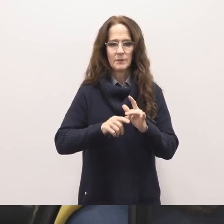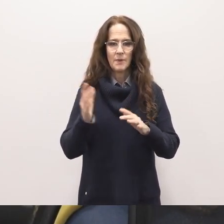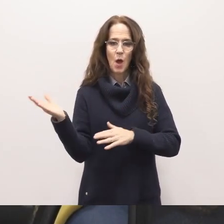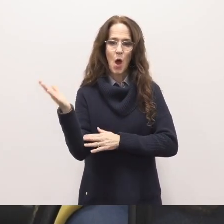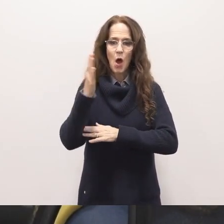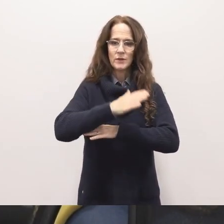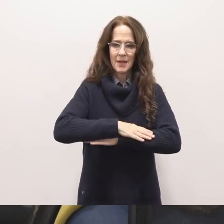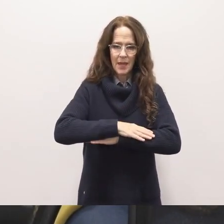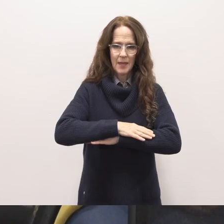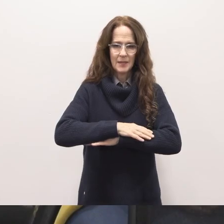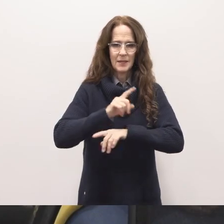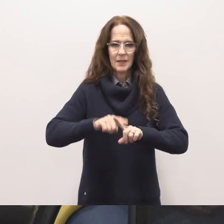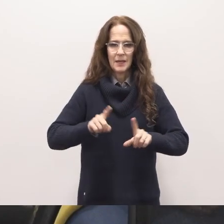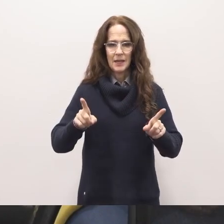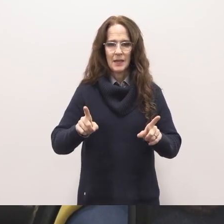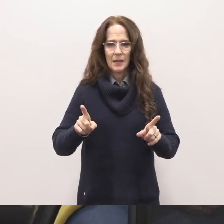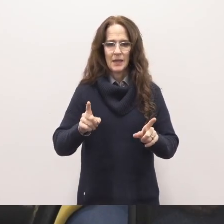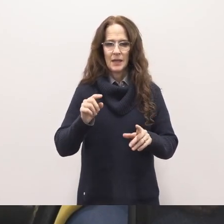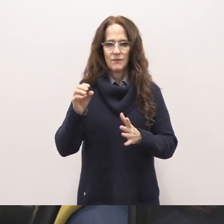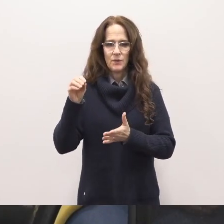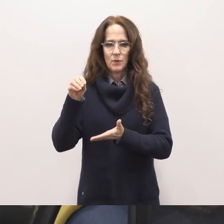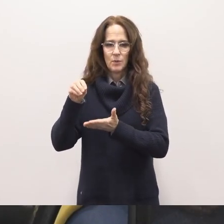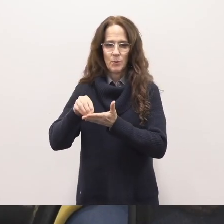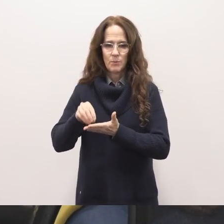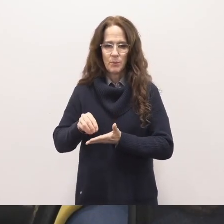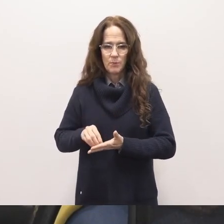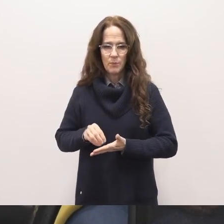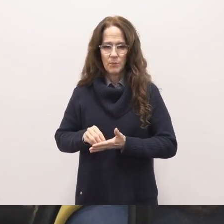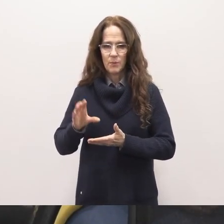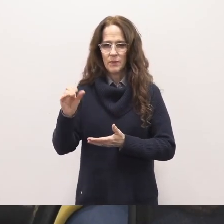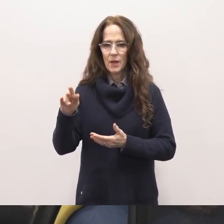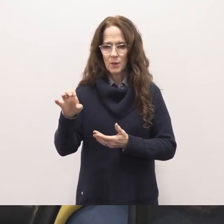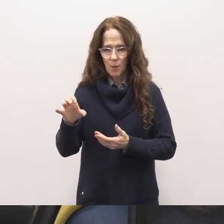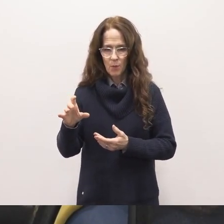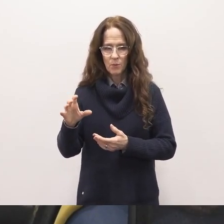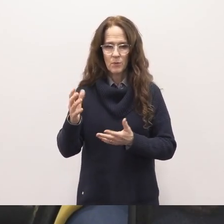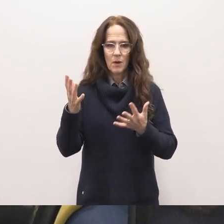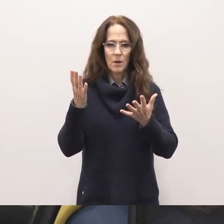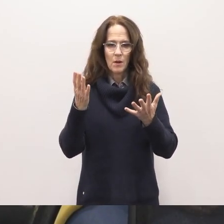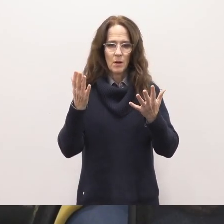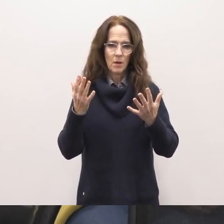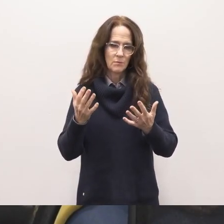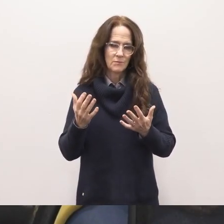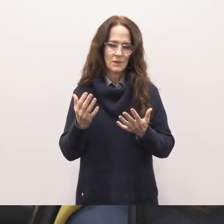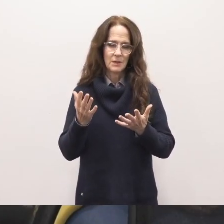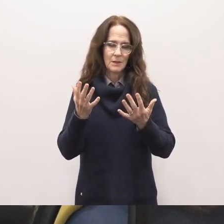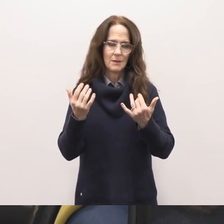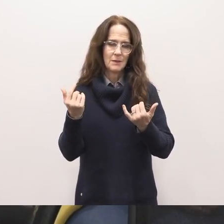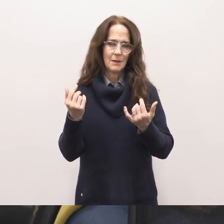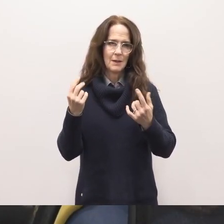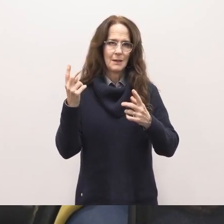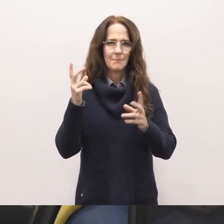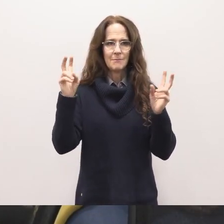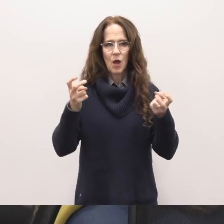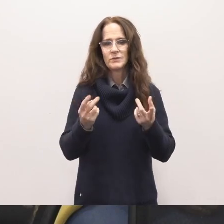So if you don't mark that code, it counts them as present, and then you get apportionment for it. So that's what the issue was there.